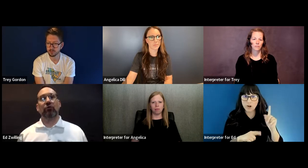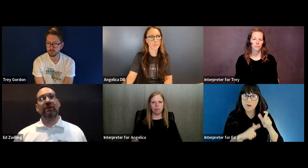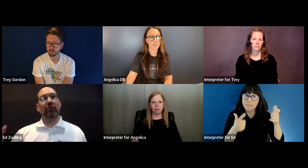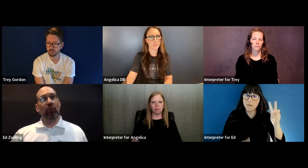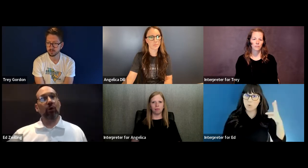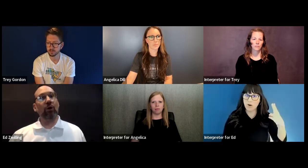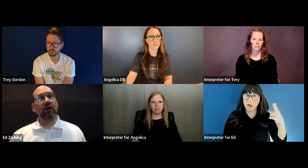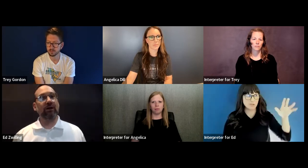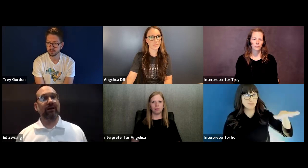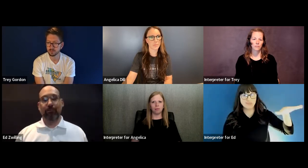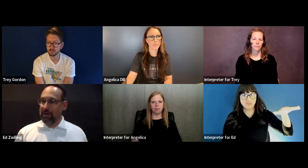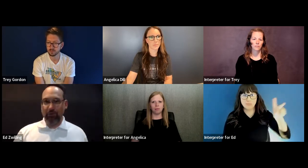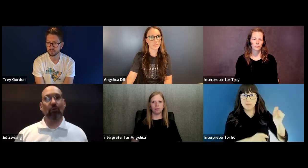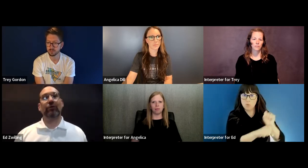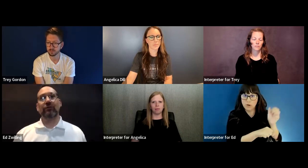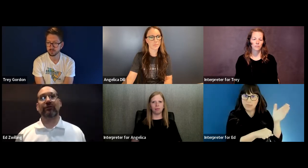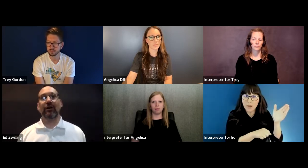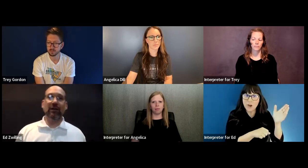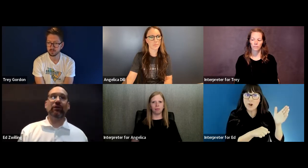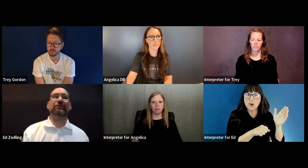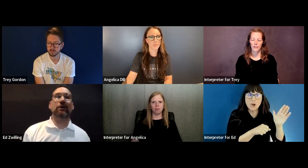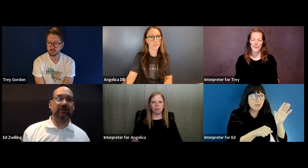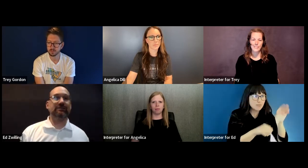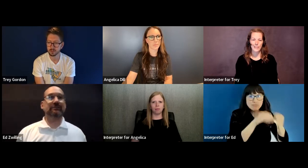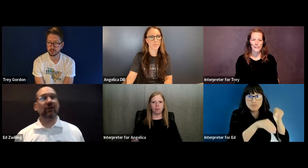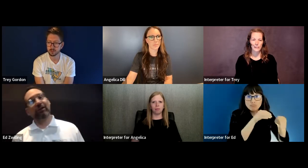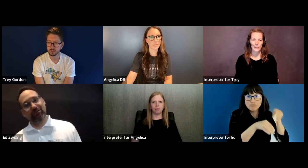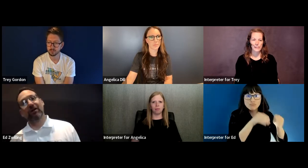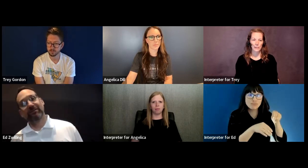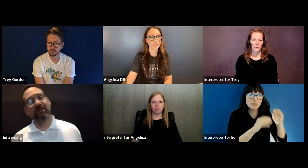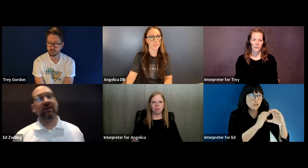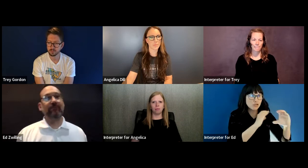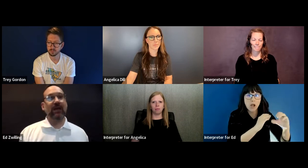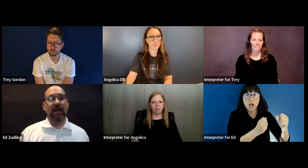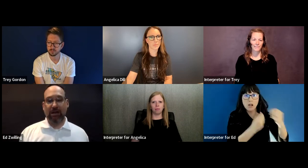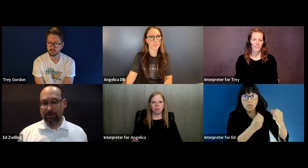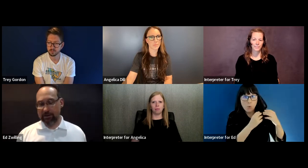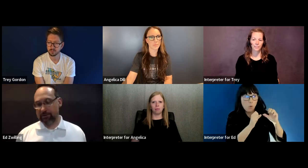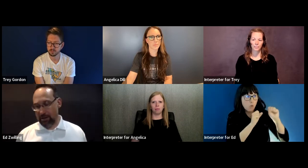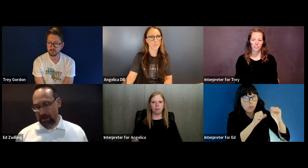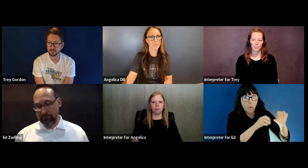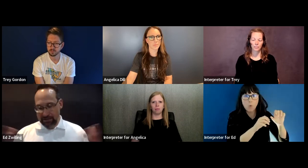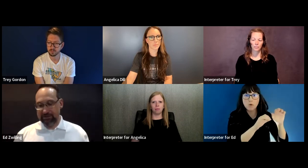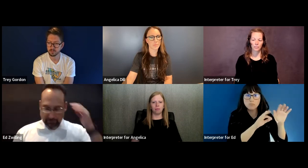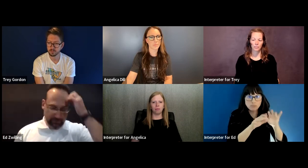where people work picking orders unloading trucks loading trucks and uh and basically